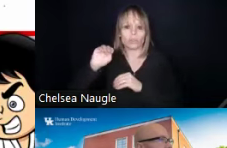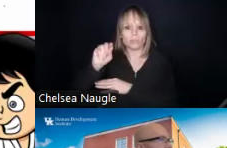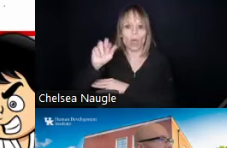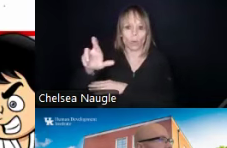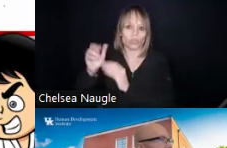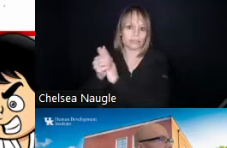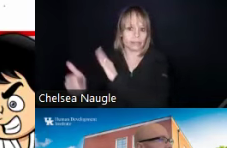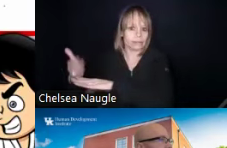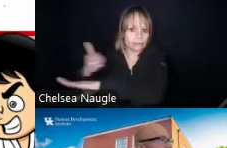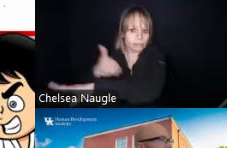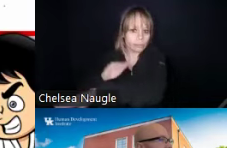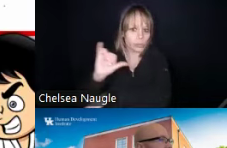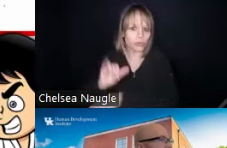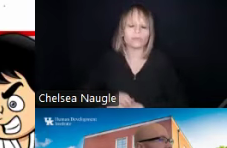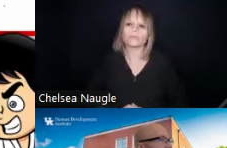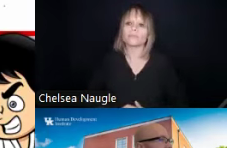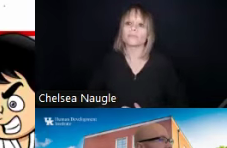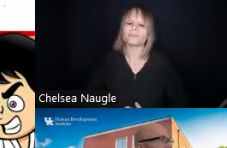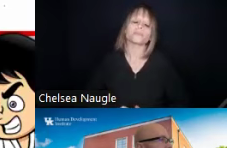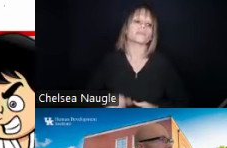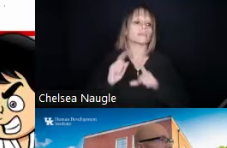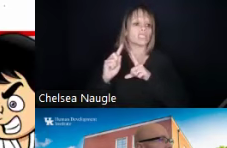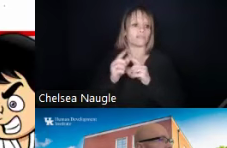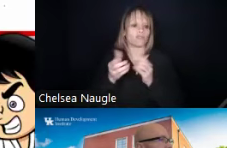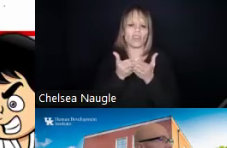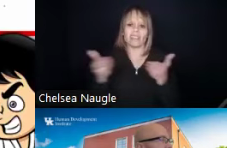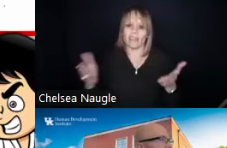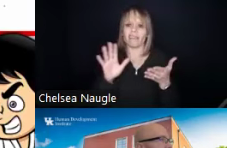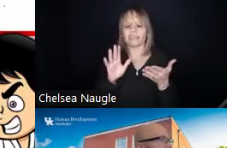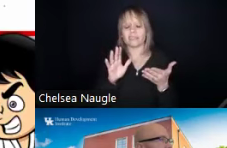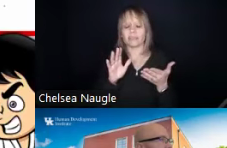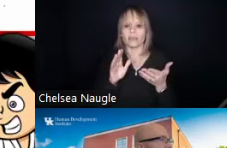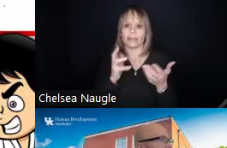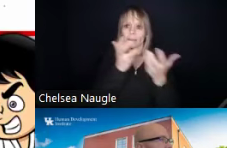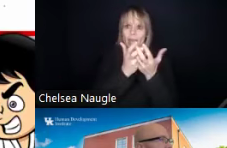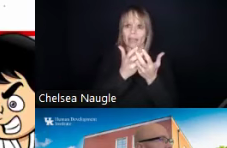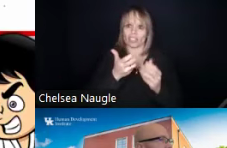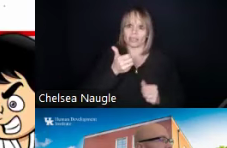number of things that were associated there with the mastery of self-defense techniques. I'm really big on self-defense techniques for a few